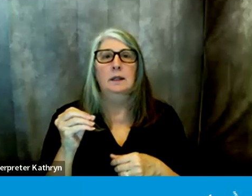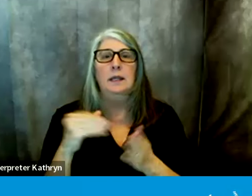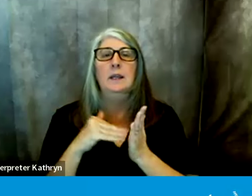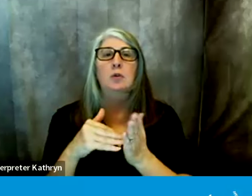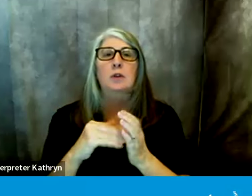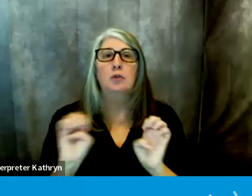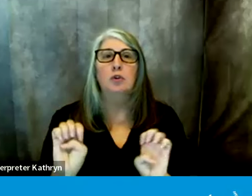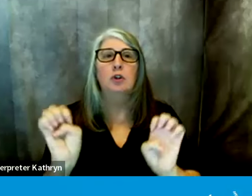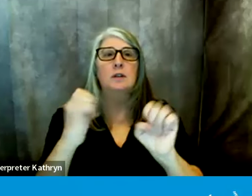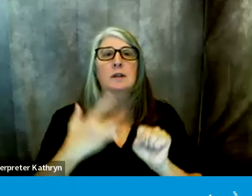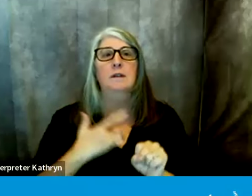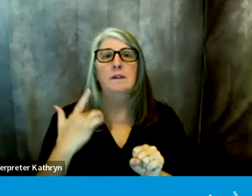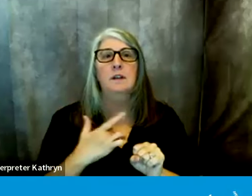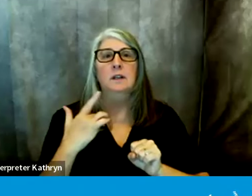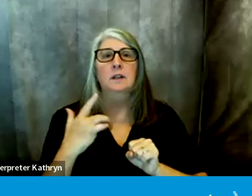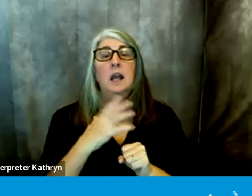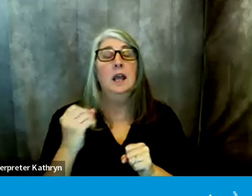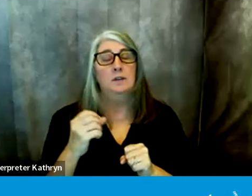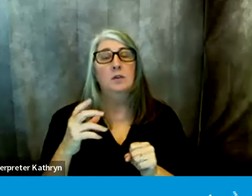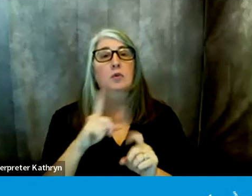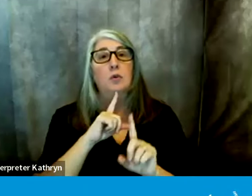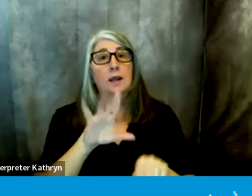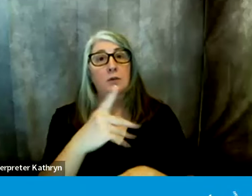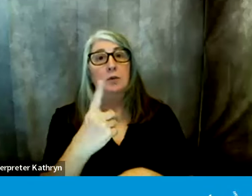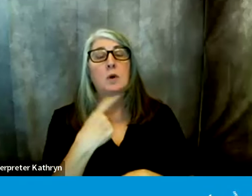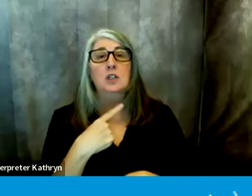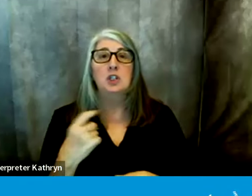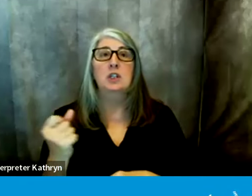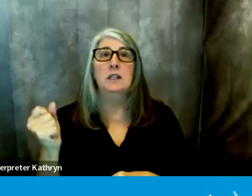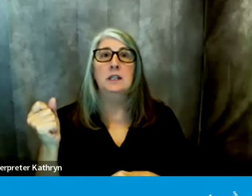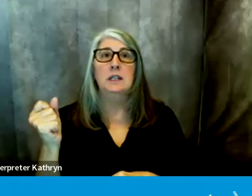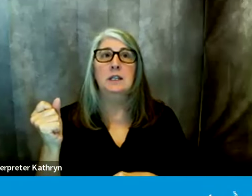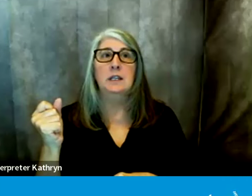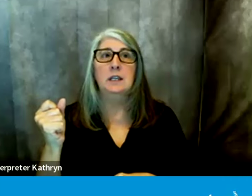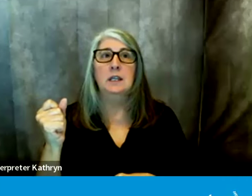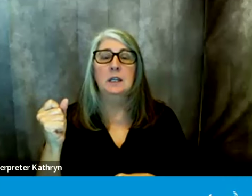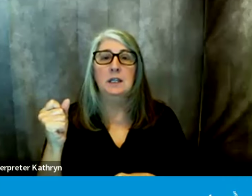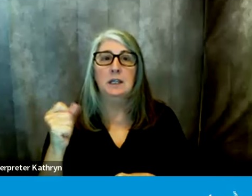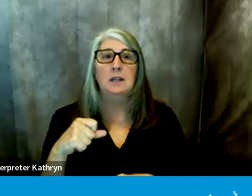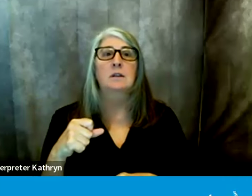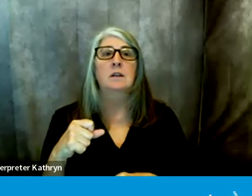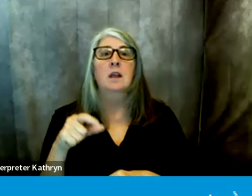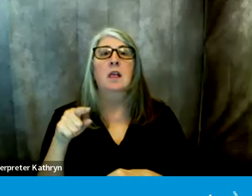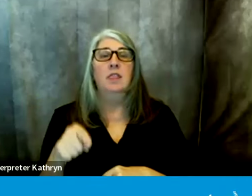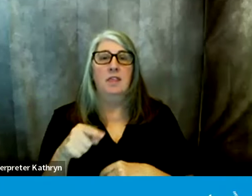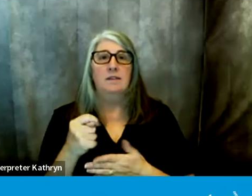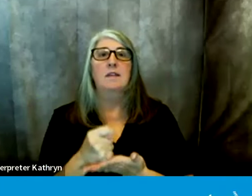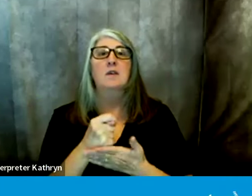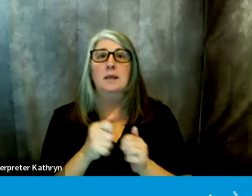The short answer to the question is yes, the SCONE therapy can positively impact each of these pathologies